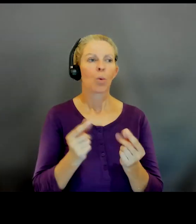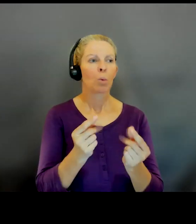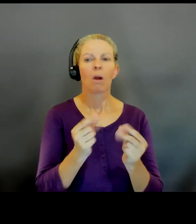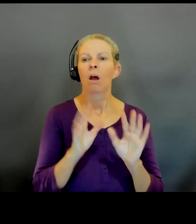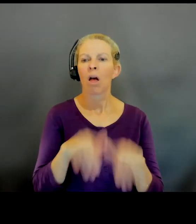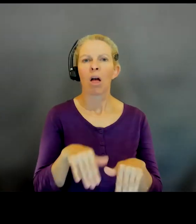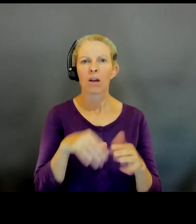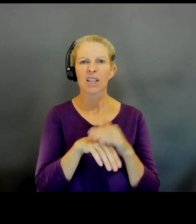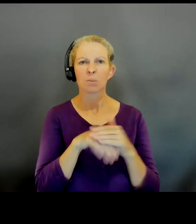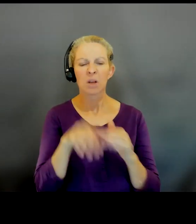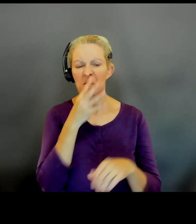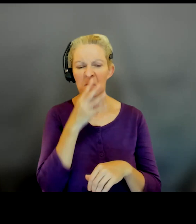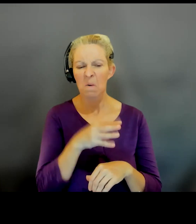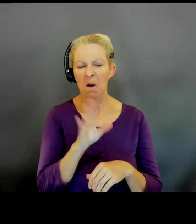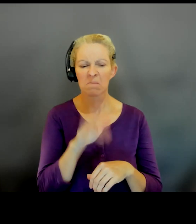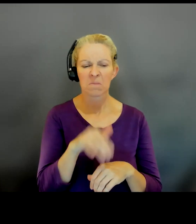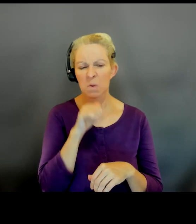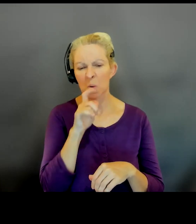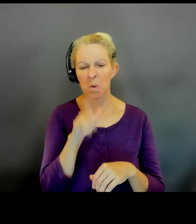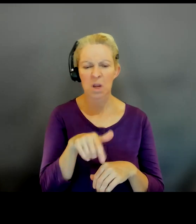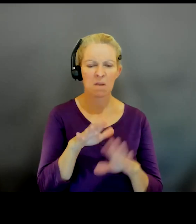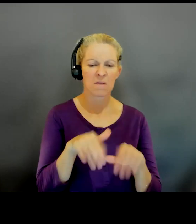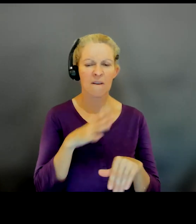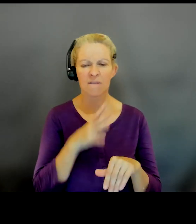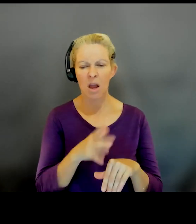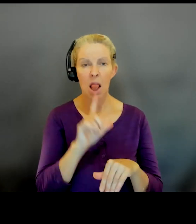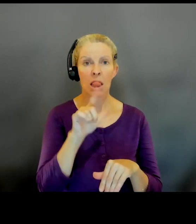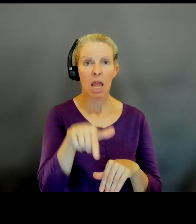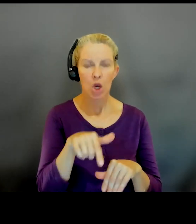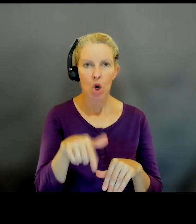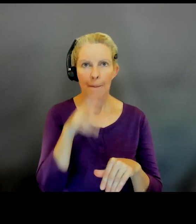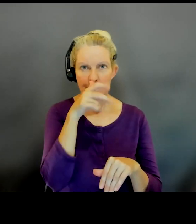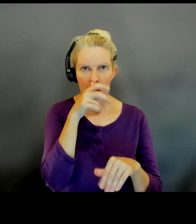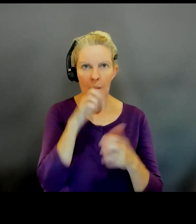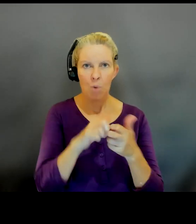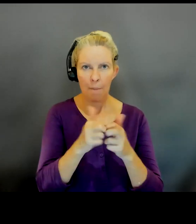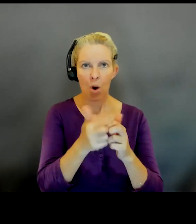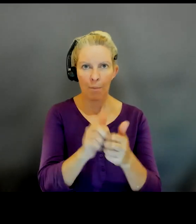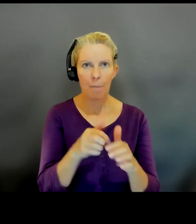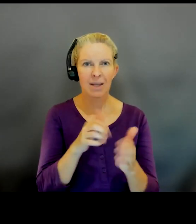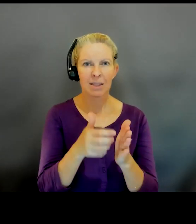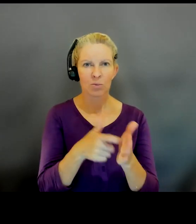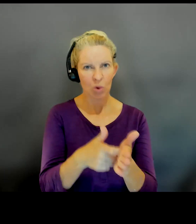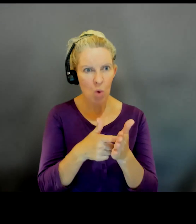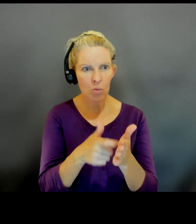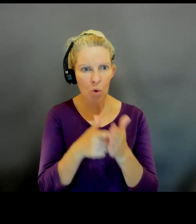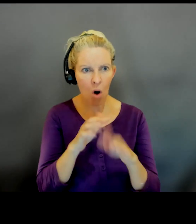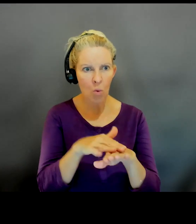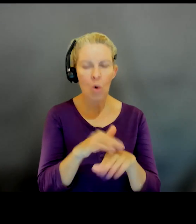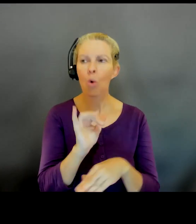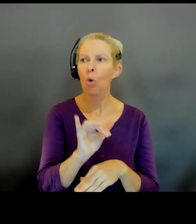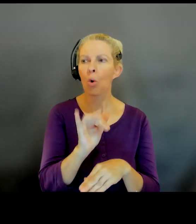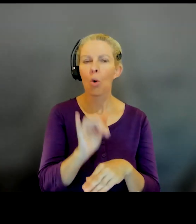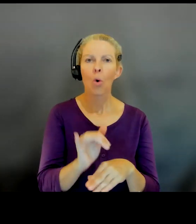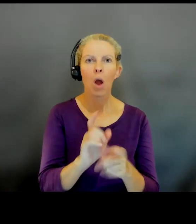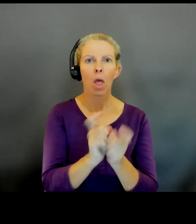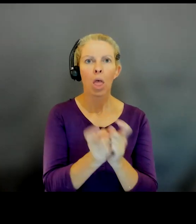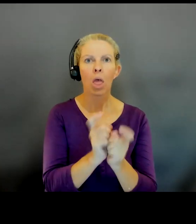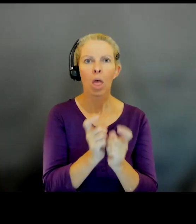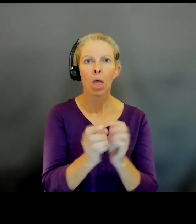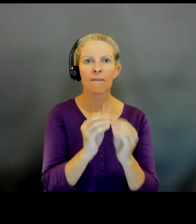skills. You also want to share that with anyone you partner with and let them know that that